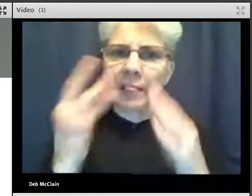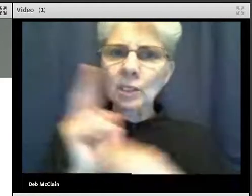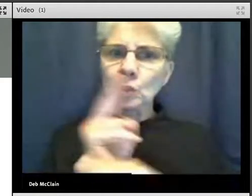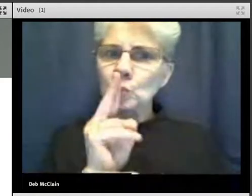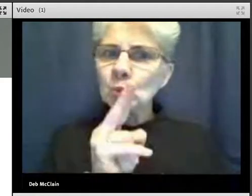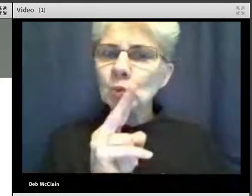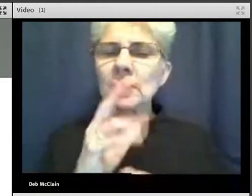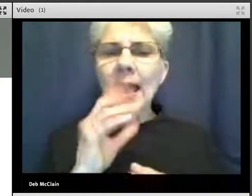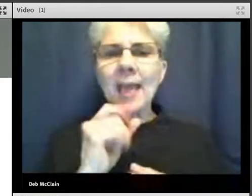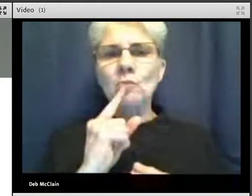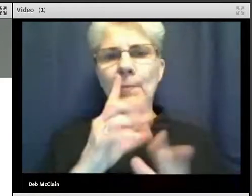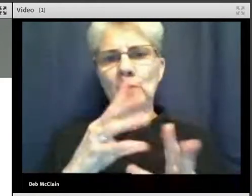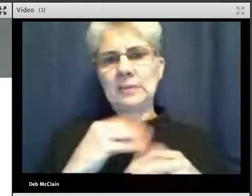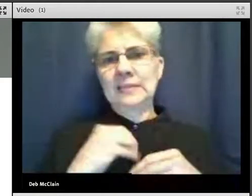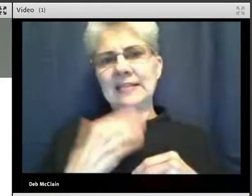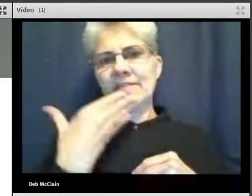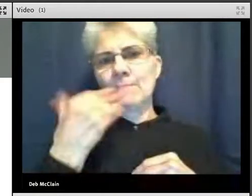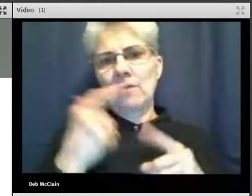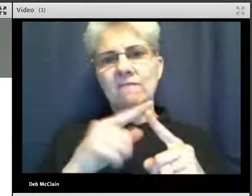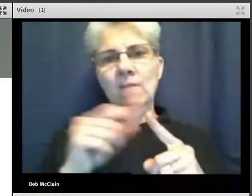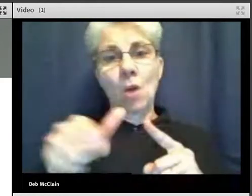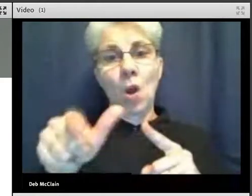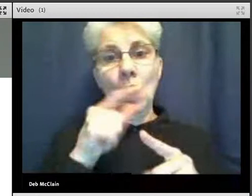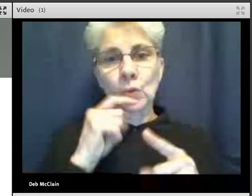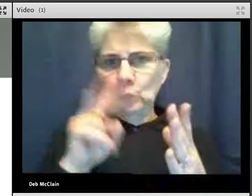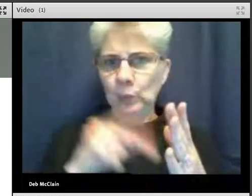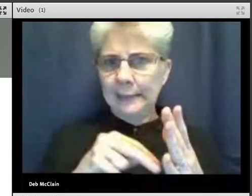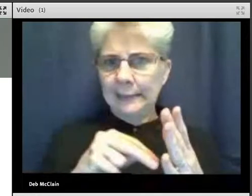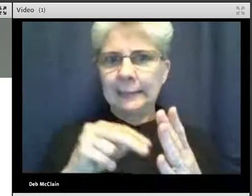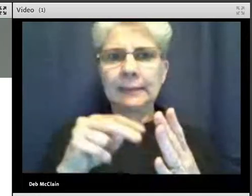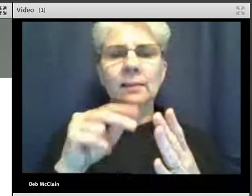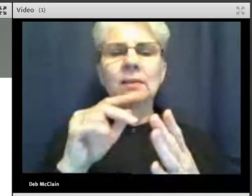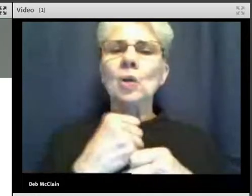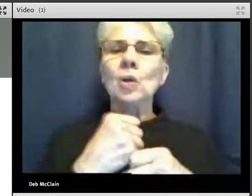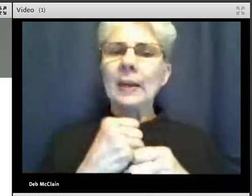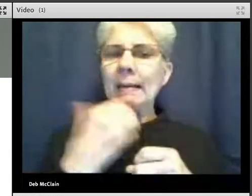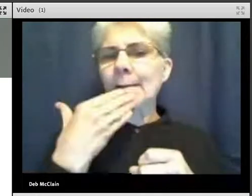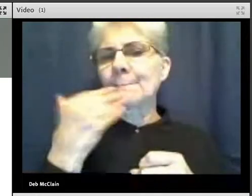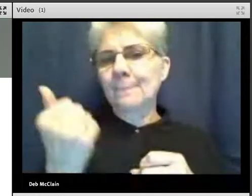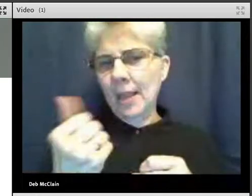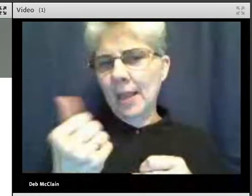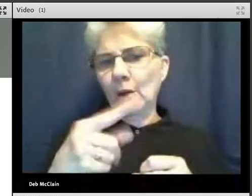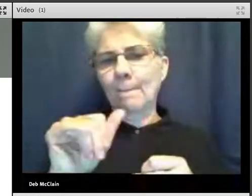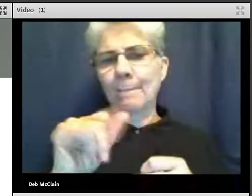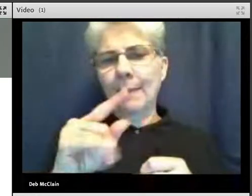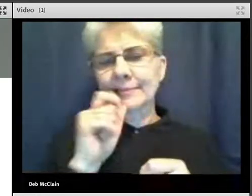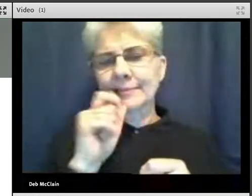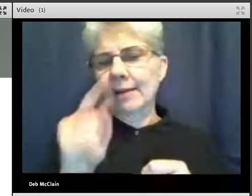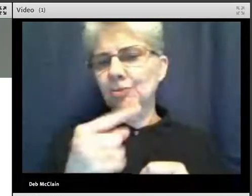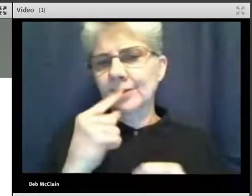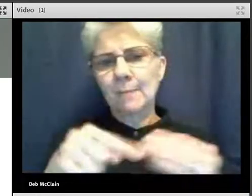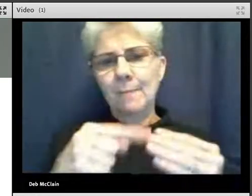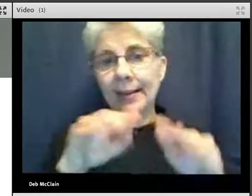It's going to be more user-friendly. It's going to be received better by whoever's reading it. So you're creating a better package.